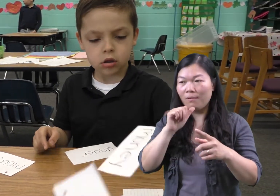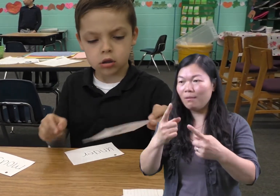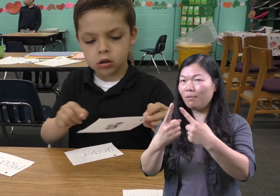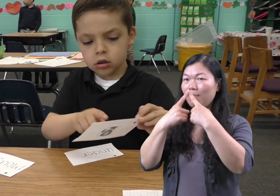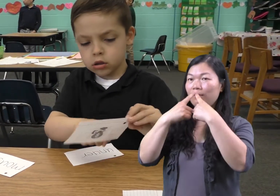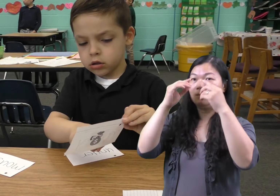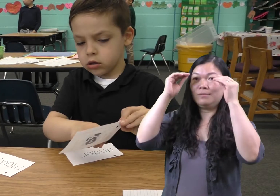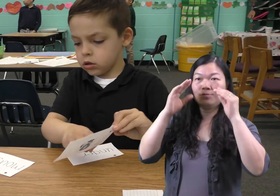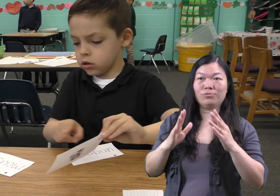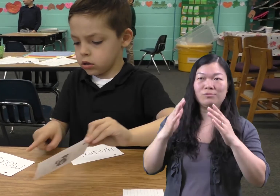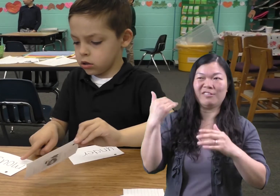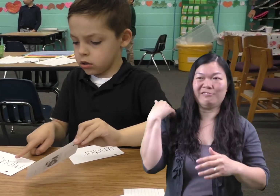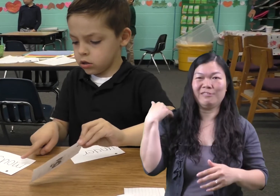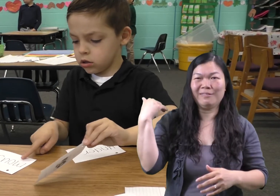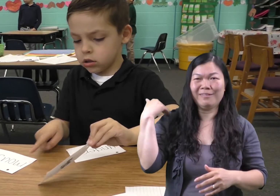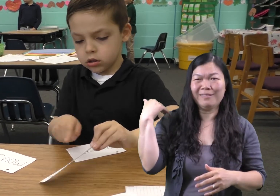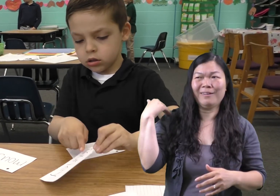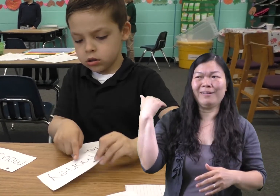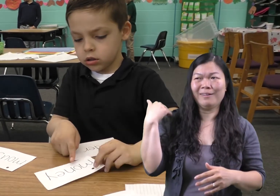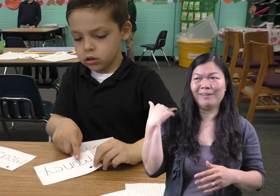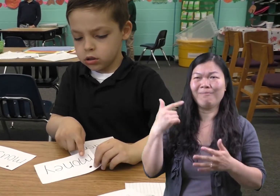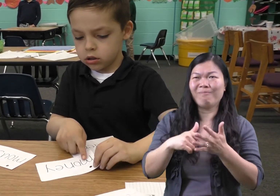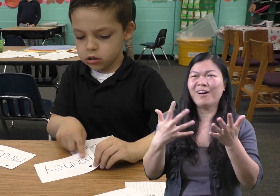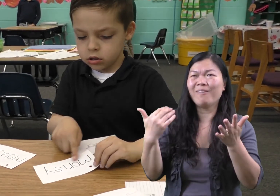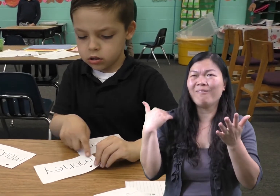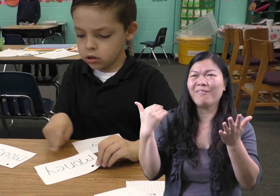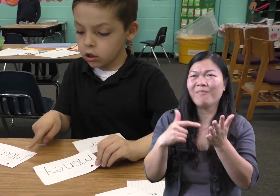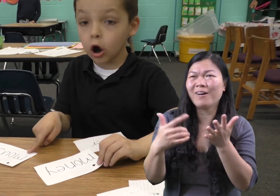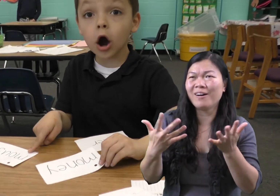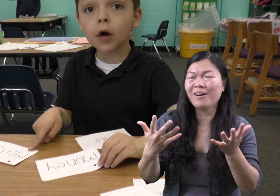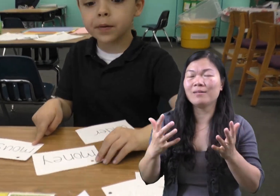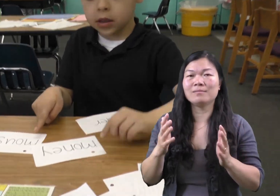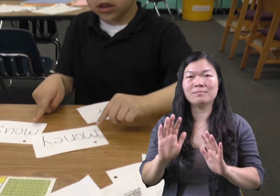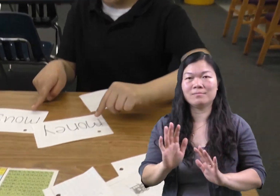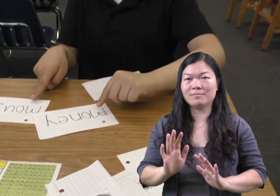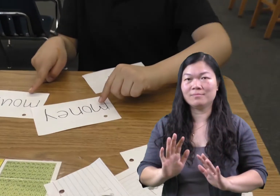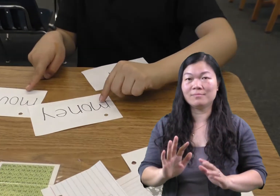instead of constantly relying on the teacher